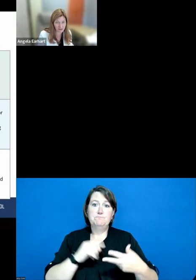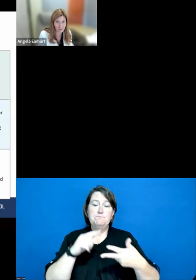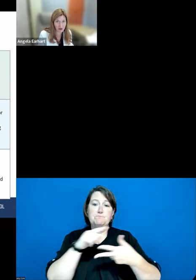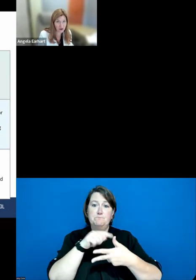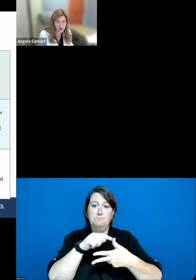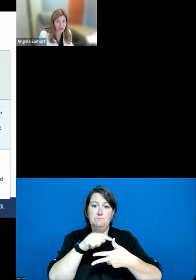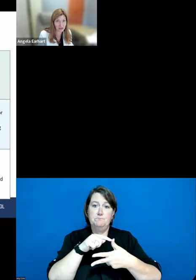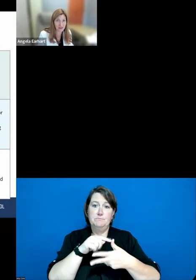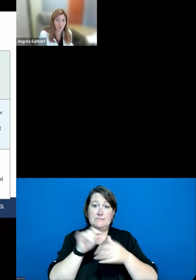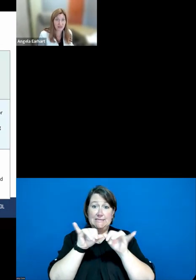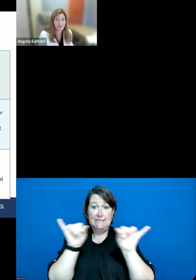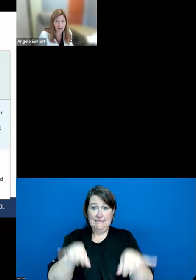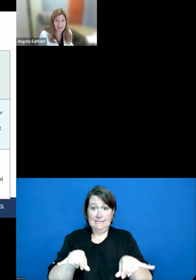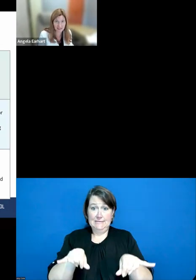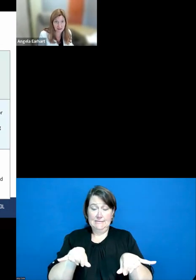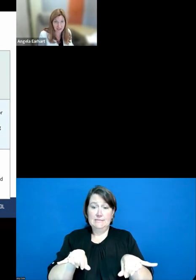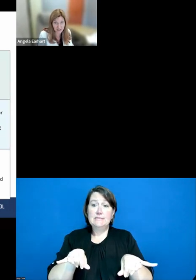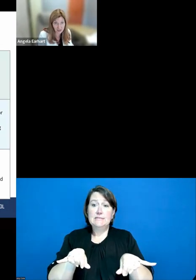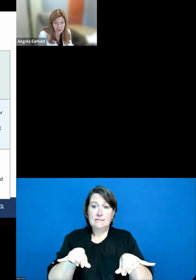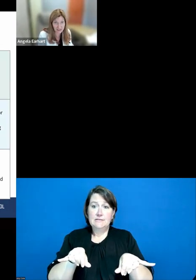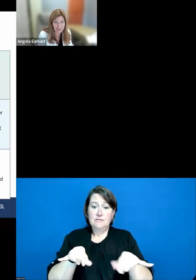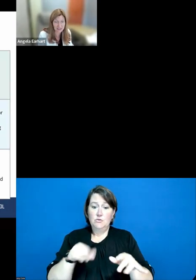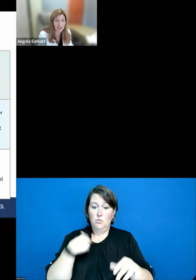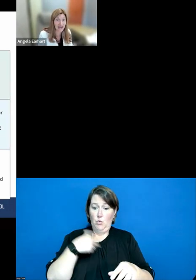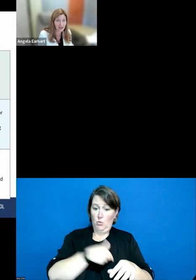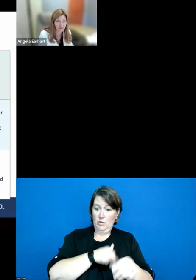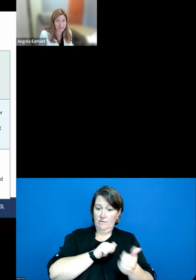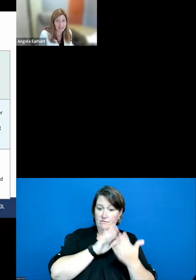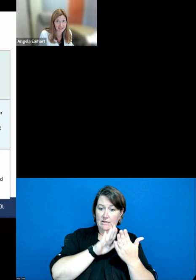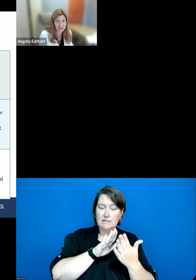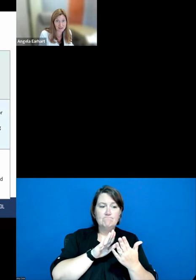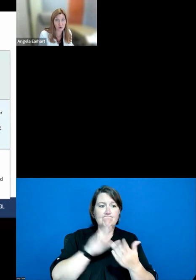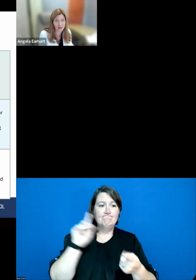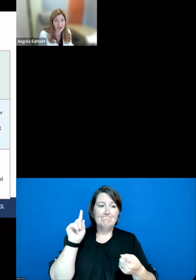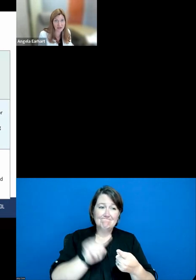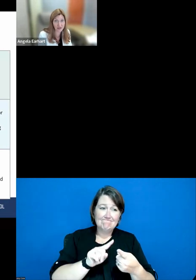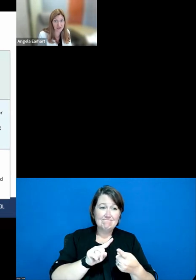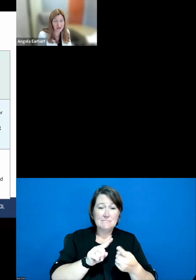the barriers that we face as clinicians is lack of assistance or coordination